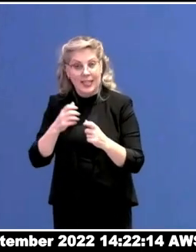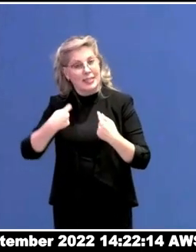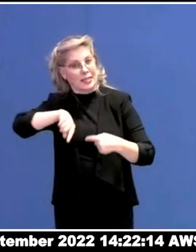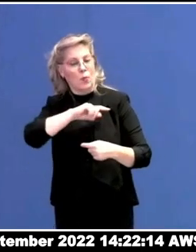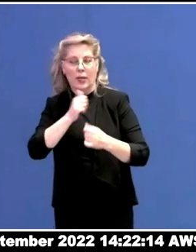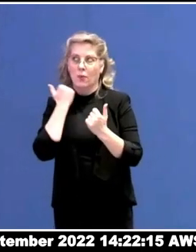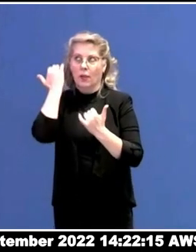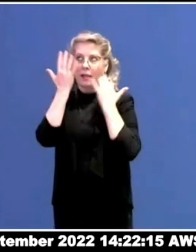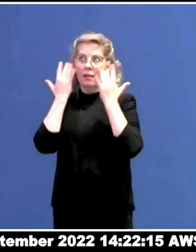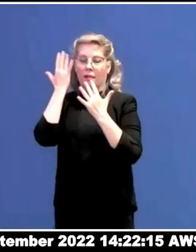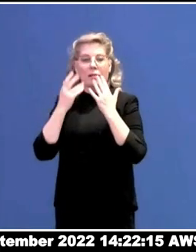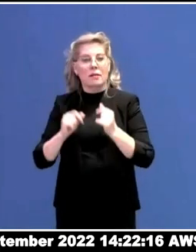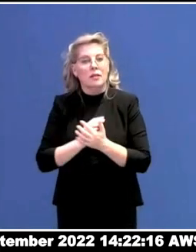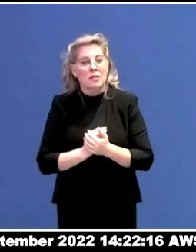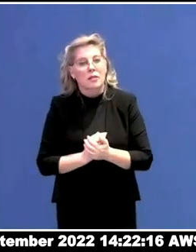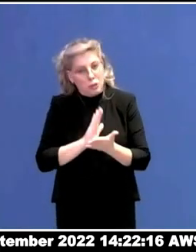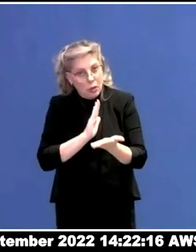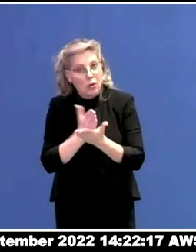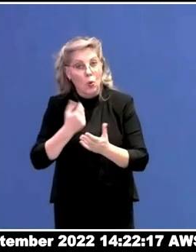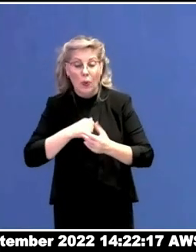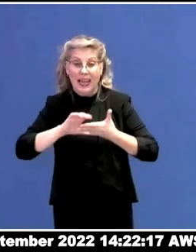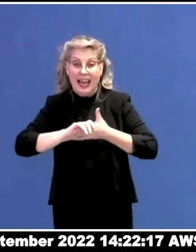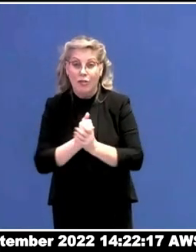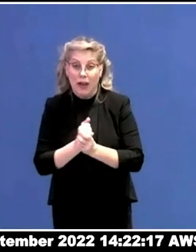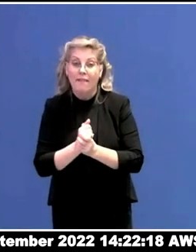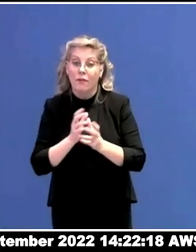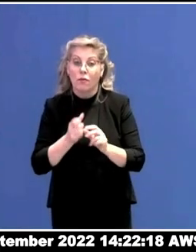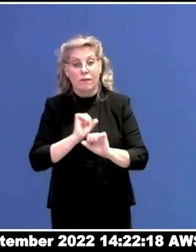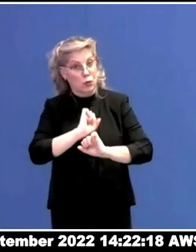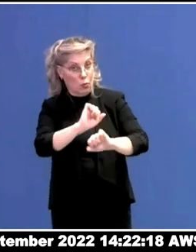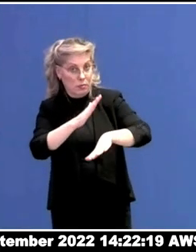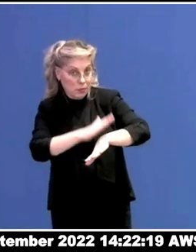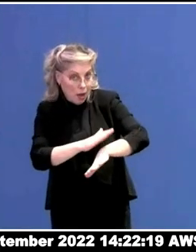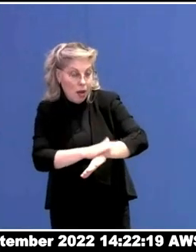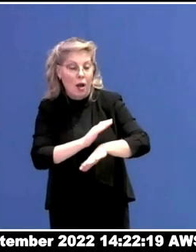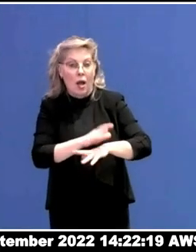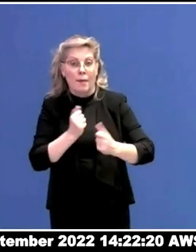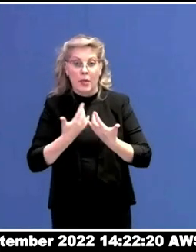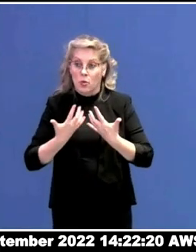And we are very grateful to you for the thought that has gone into your contributions